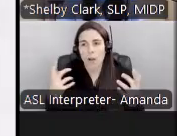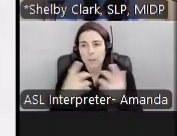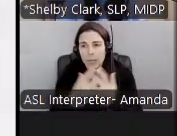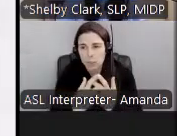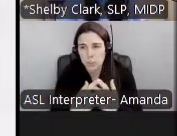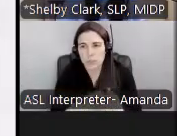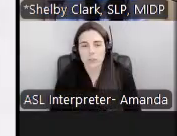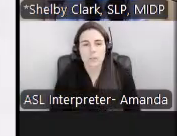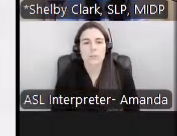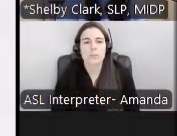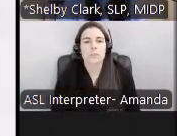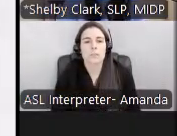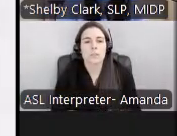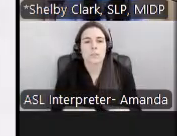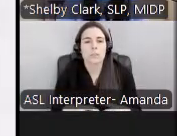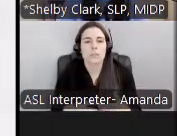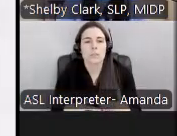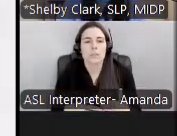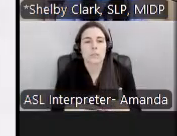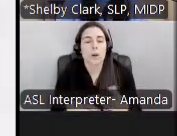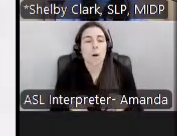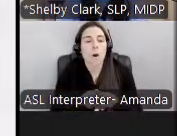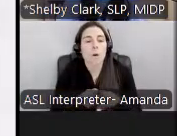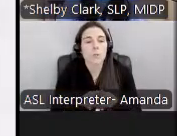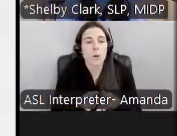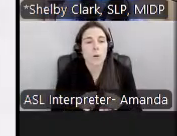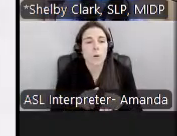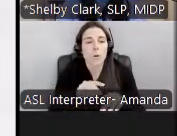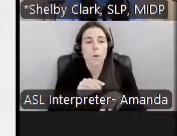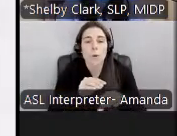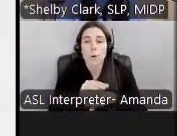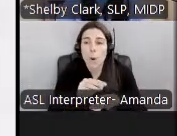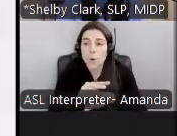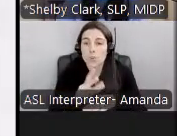and then also coach parents on how to create communication rich environments.